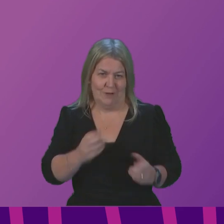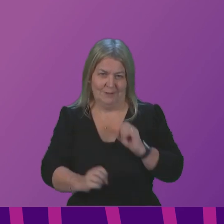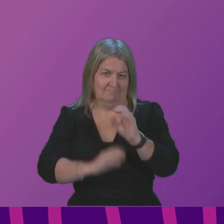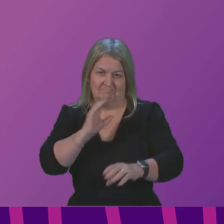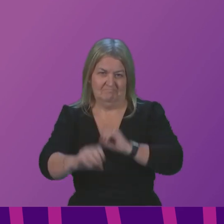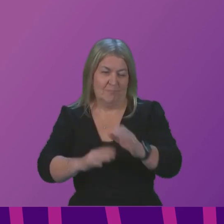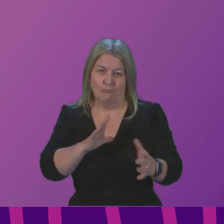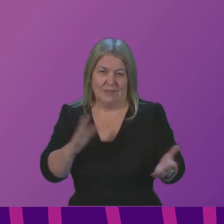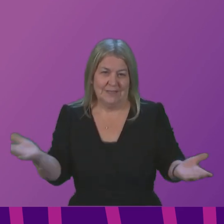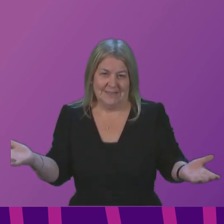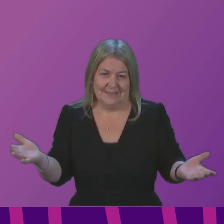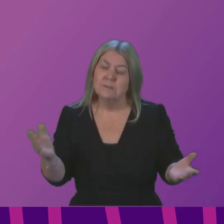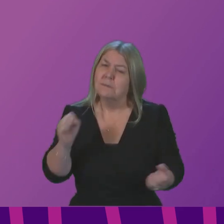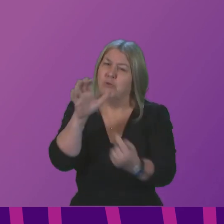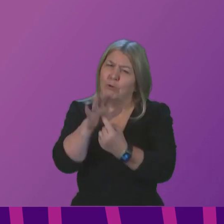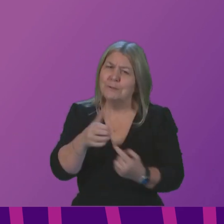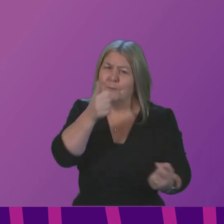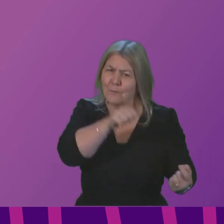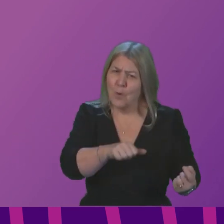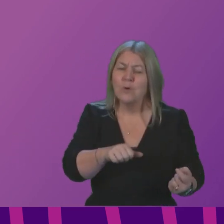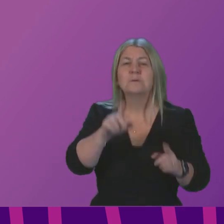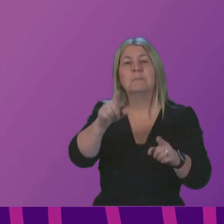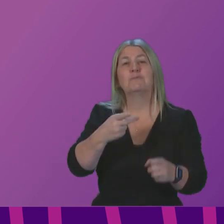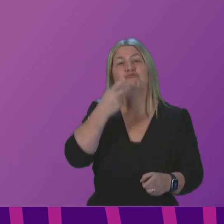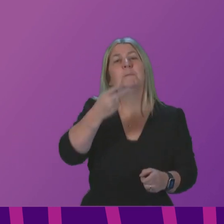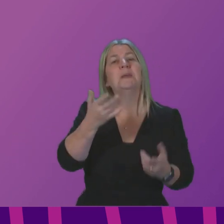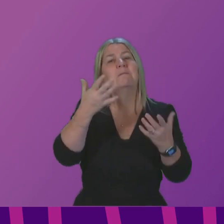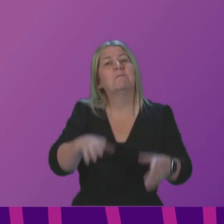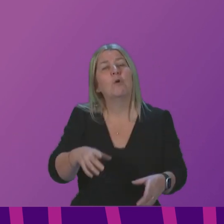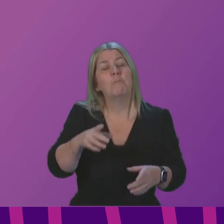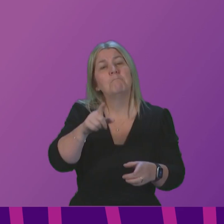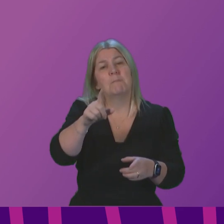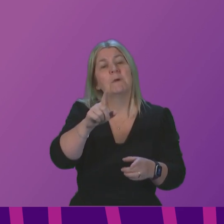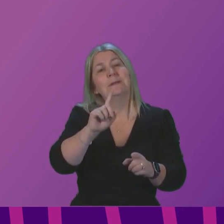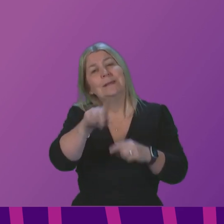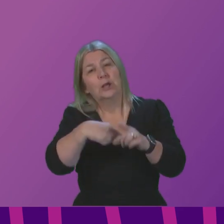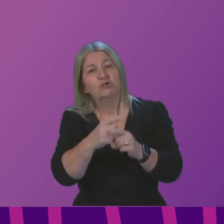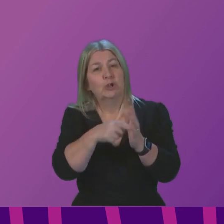priority—but let me repeat one point. From January next year, every young person under